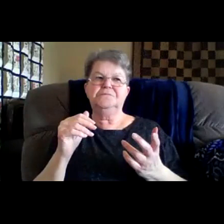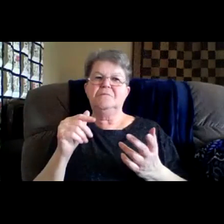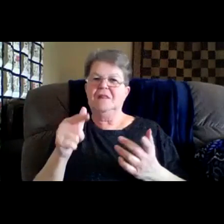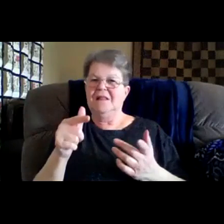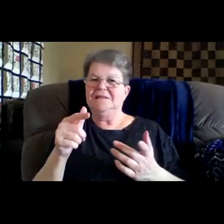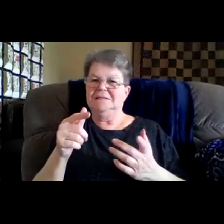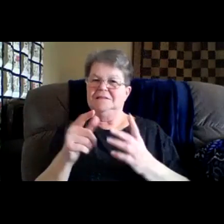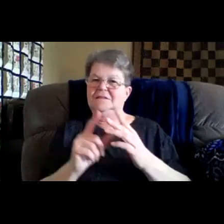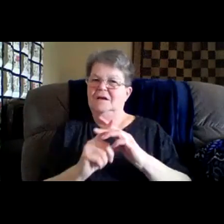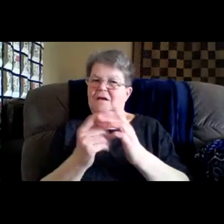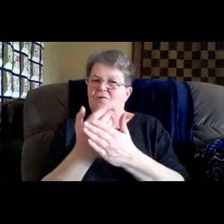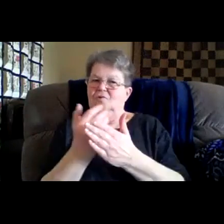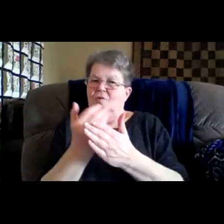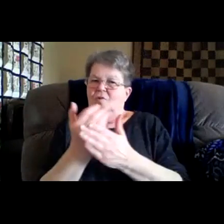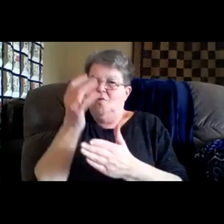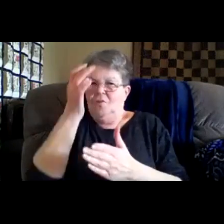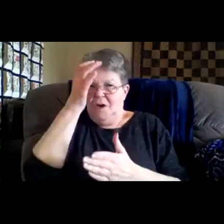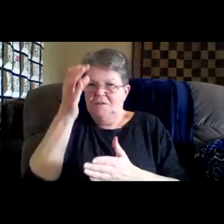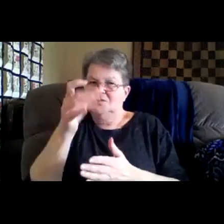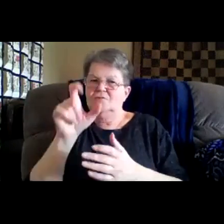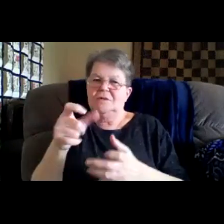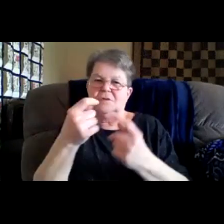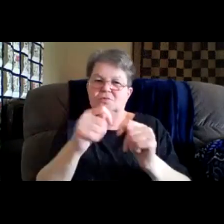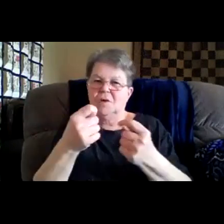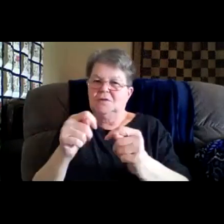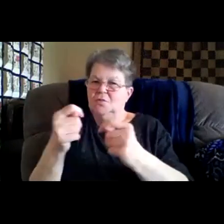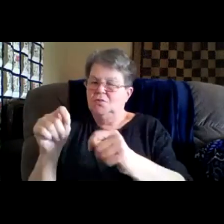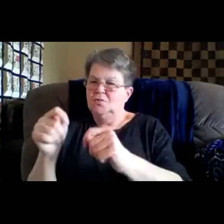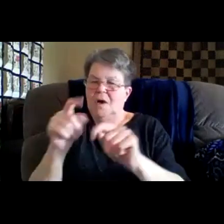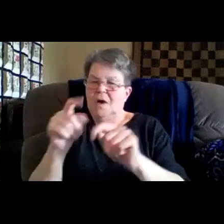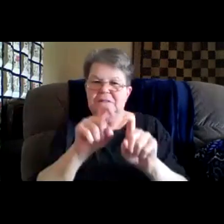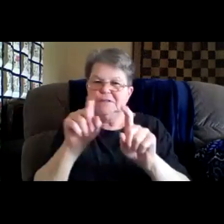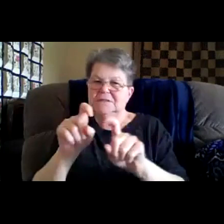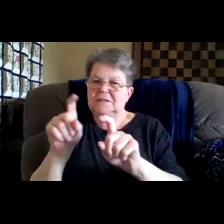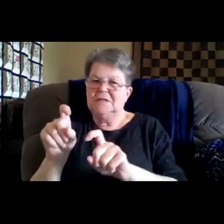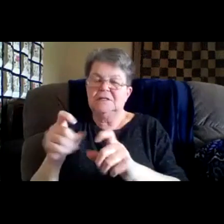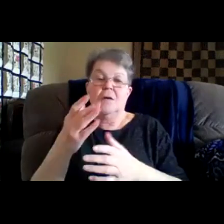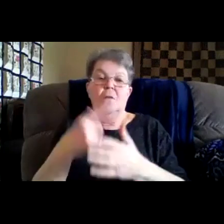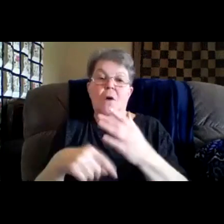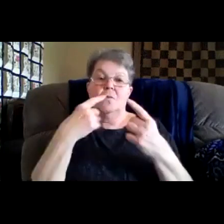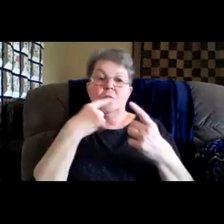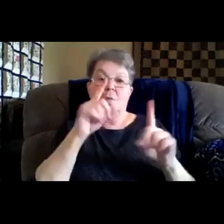So you need to try things out and test models, and what will work in one state may not work in another state.